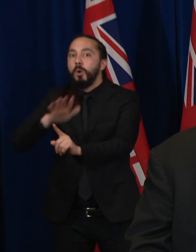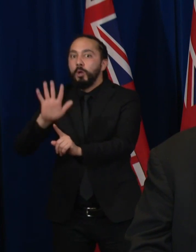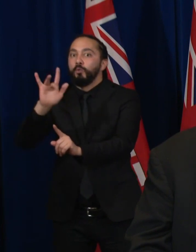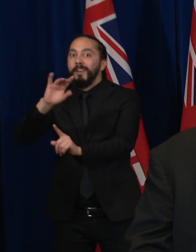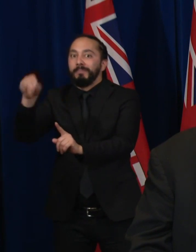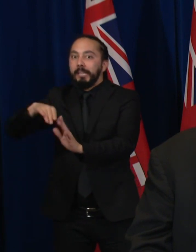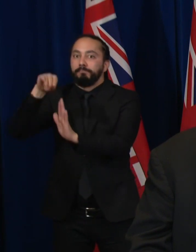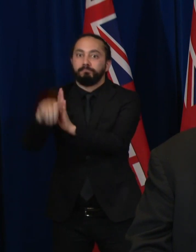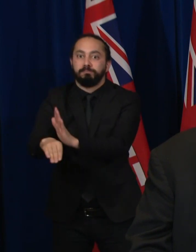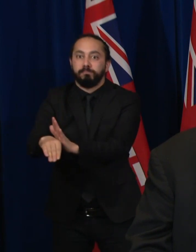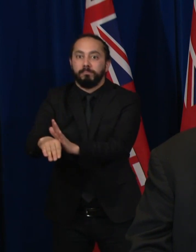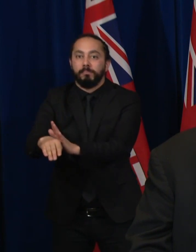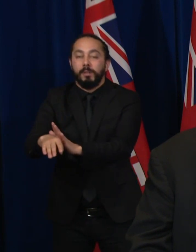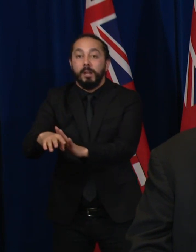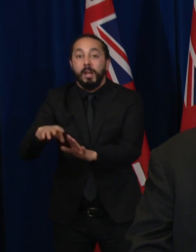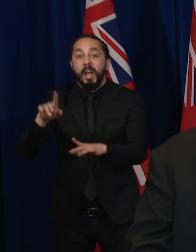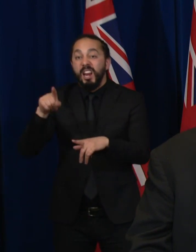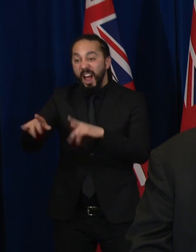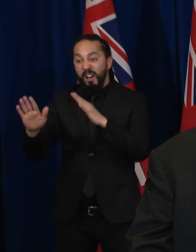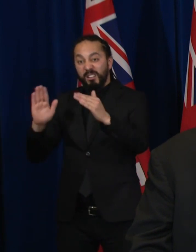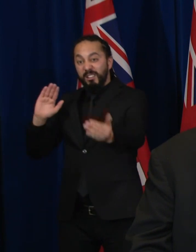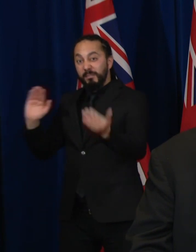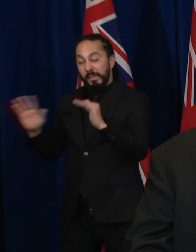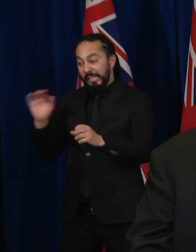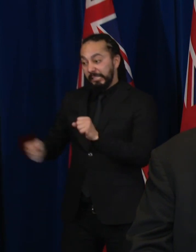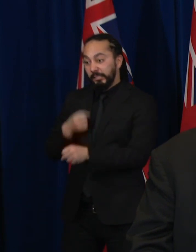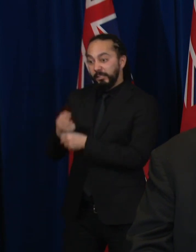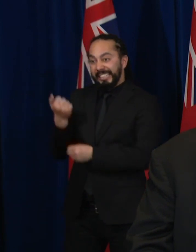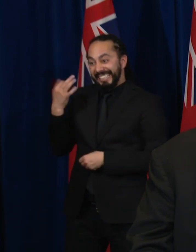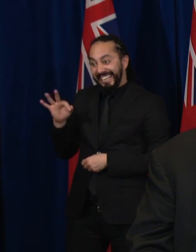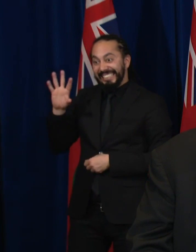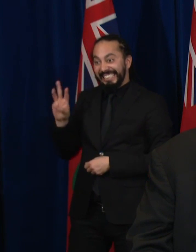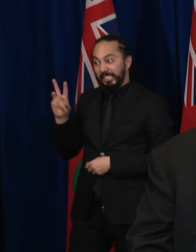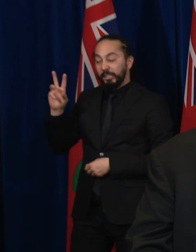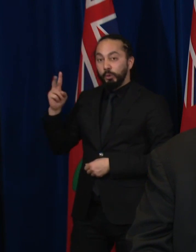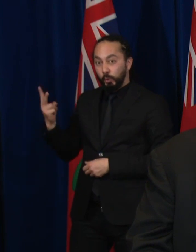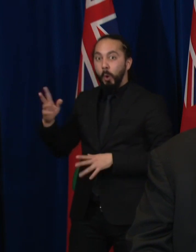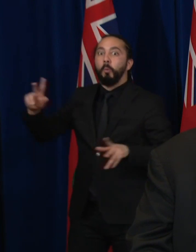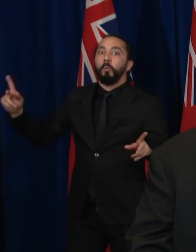economic record since 1962. They're predicting we'll see 15 per cent